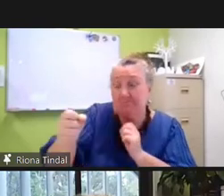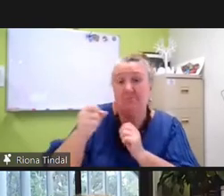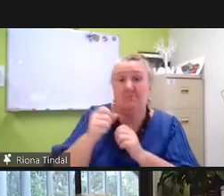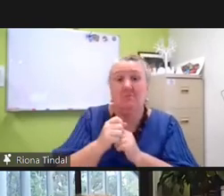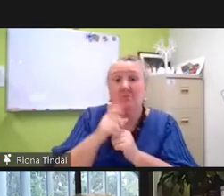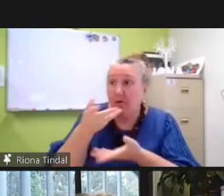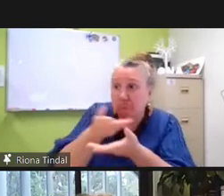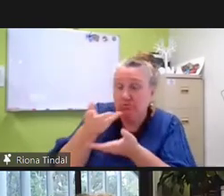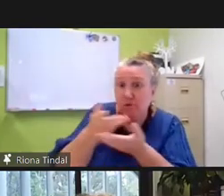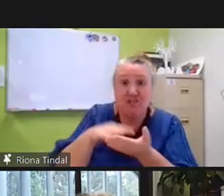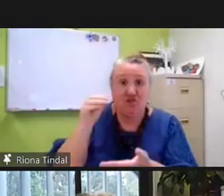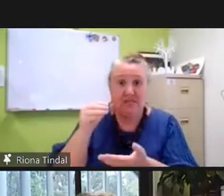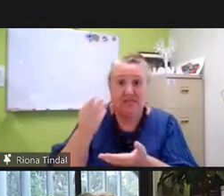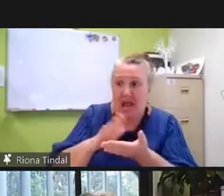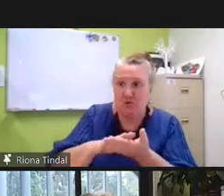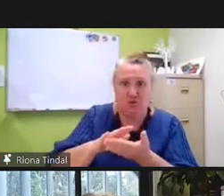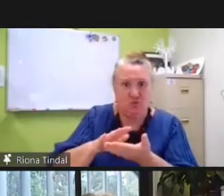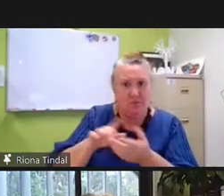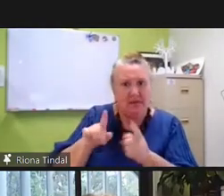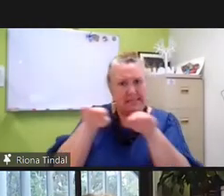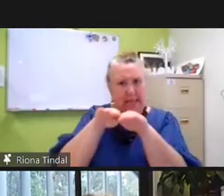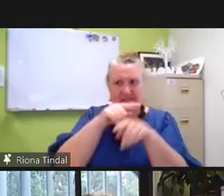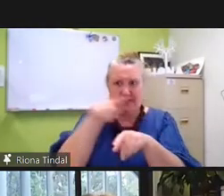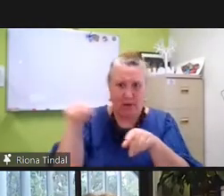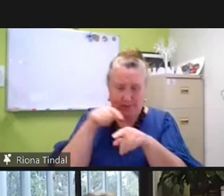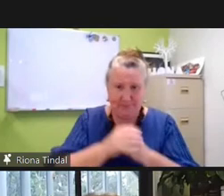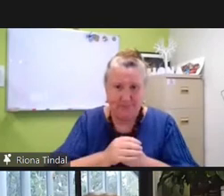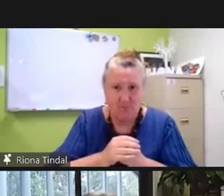resources. You could provide interpreters within those spaces to have a chat with the students to